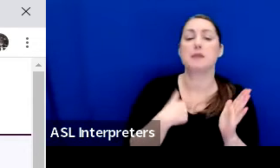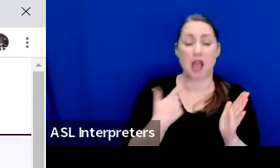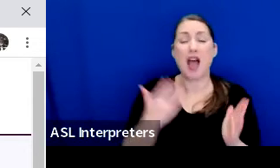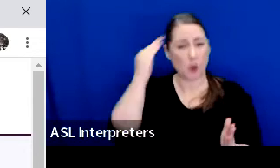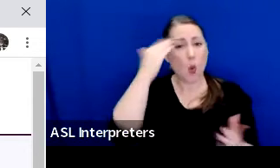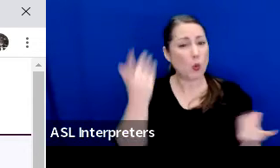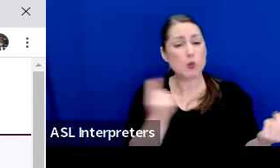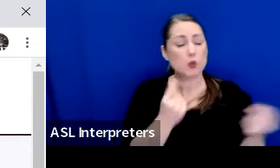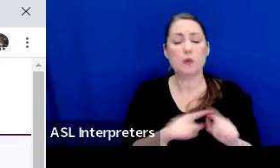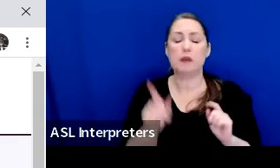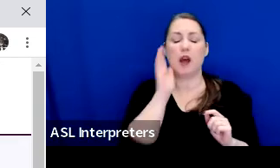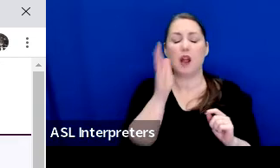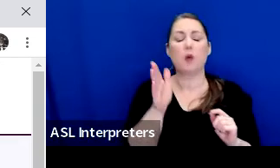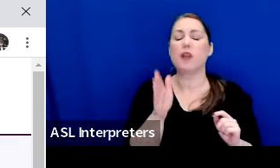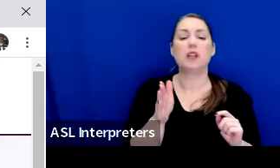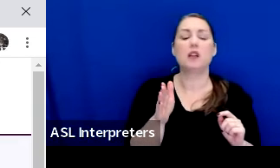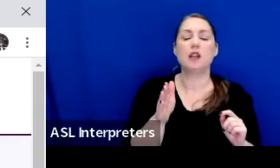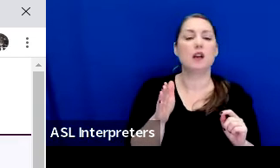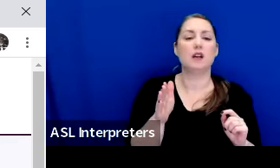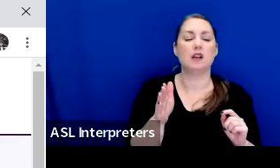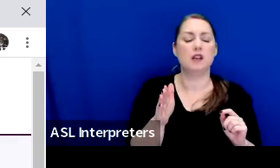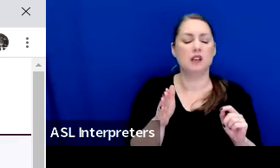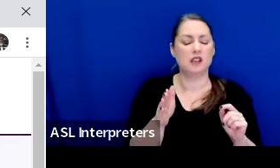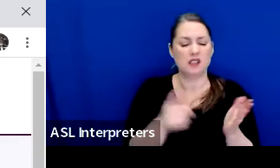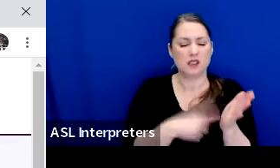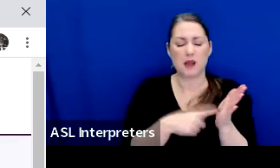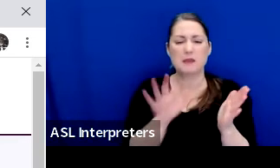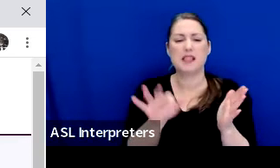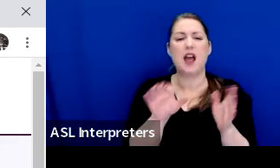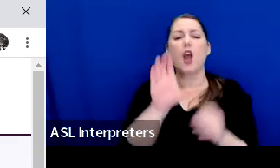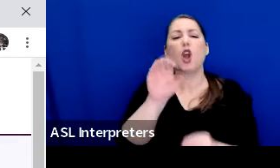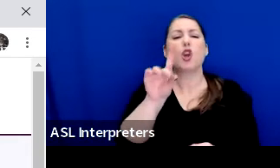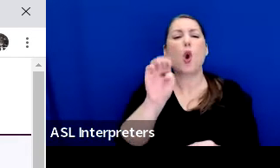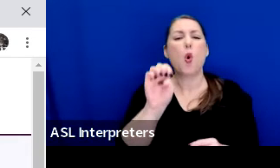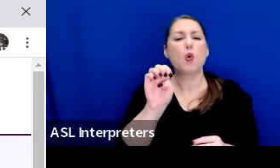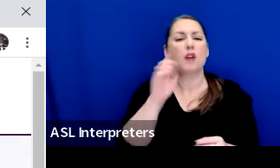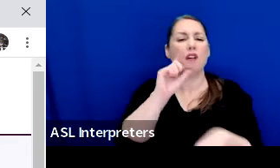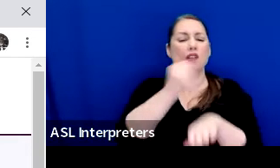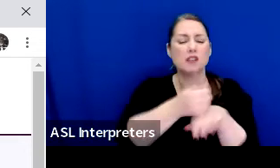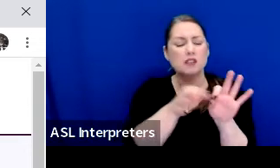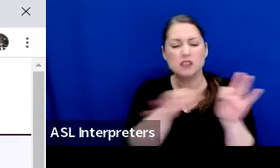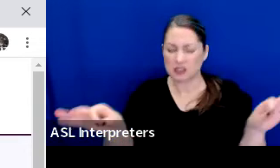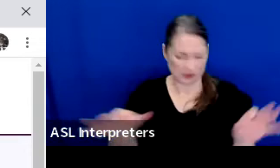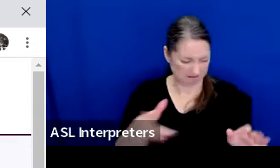this bug in the system and I fixed it ten minutes ago. Try it again. So that that kind of stuff does that, and that's what it's like on it.